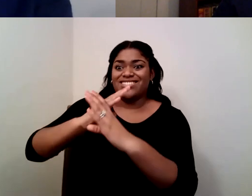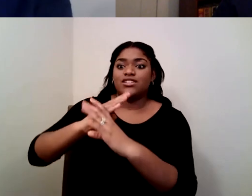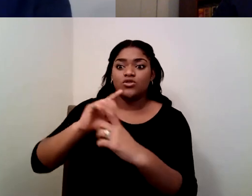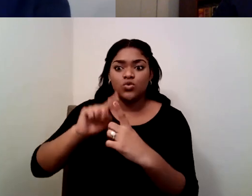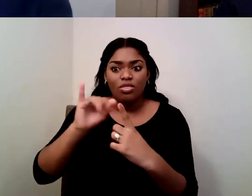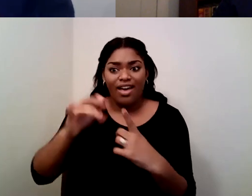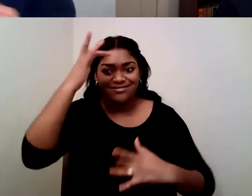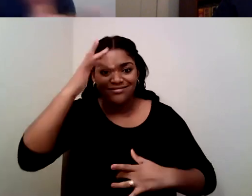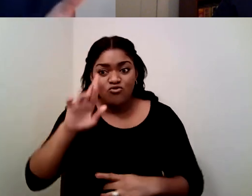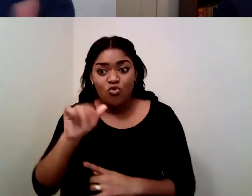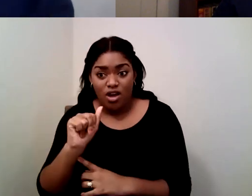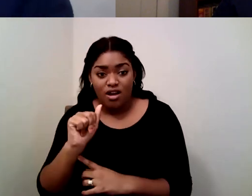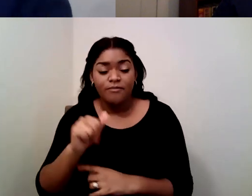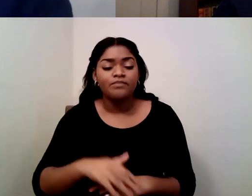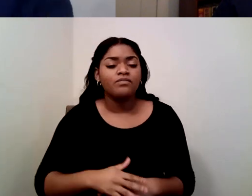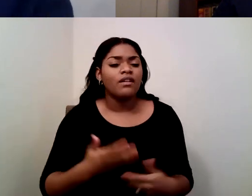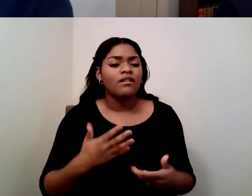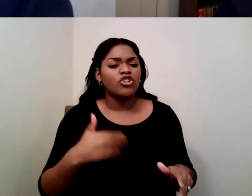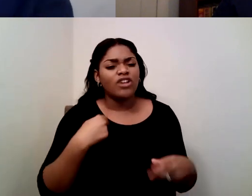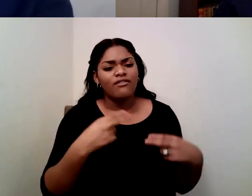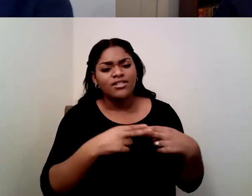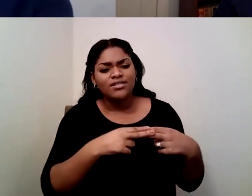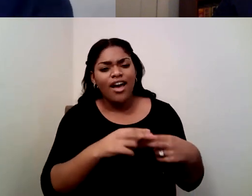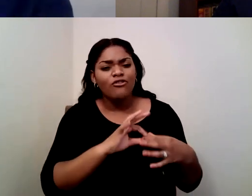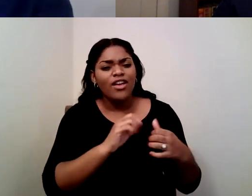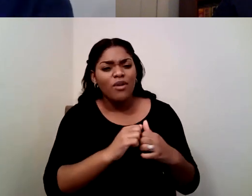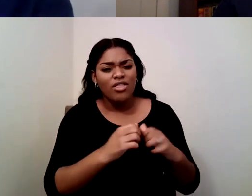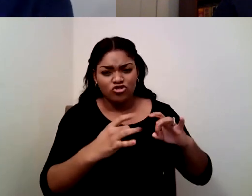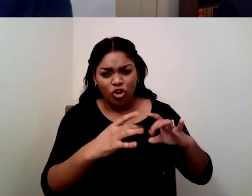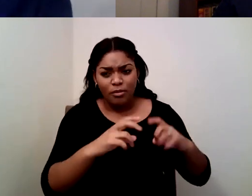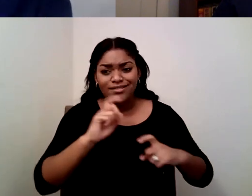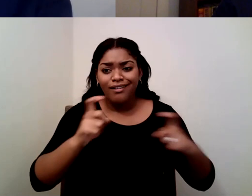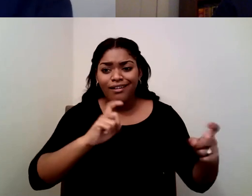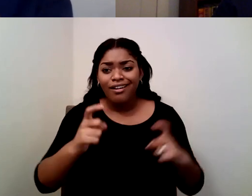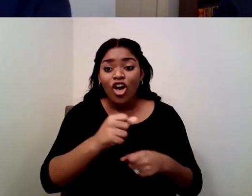You saw the slide I shared about Starbucks giving whether coffee trees.